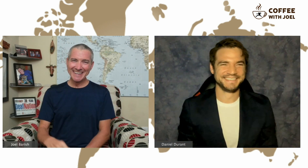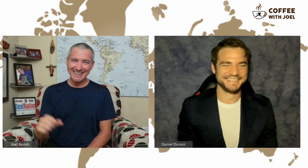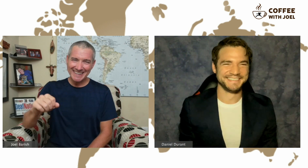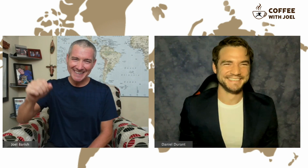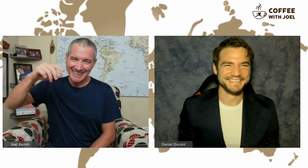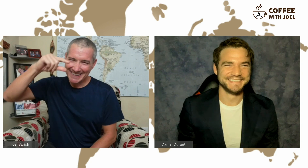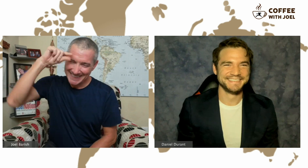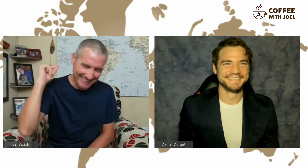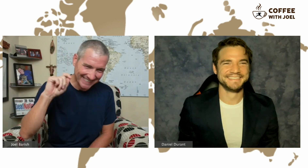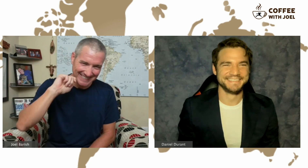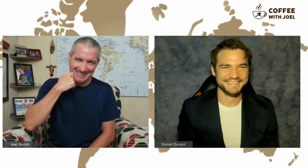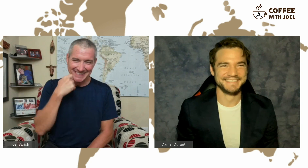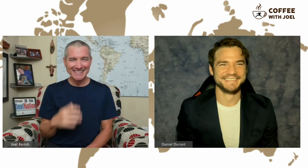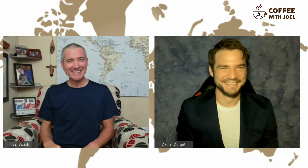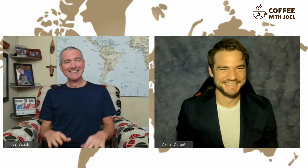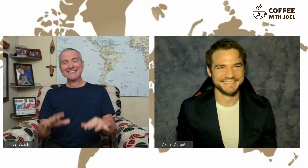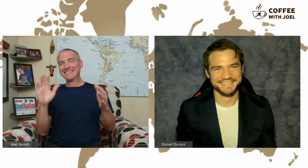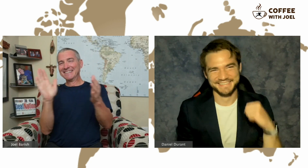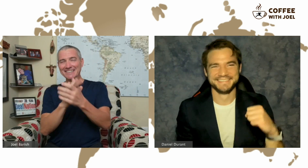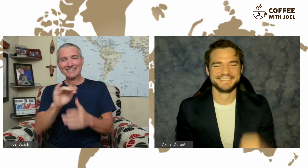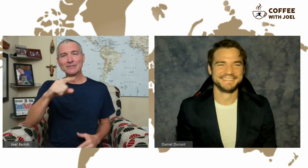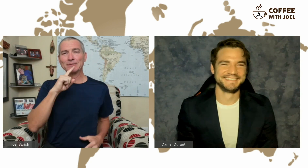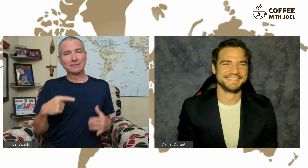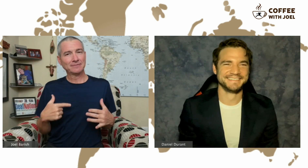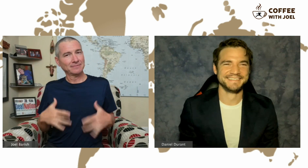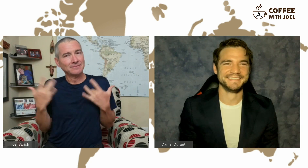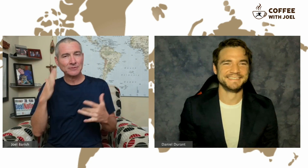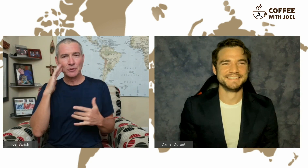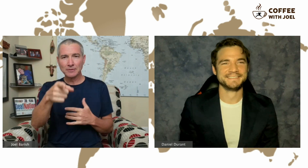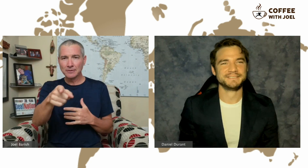Yes, Daniel! Cool. I’m really thrilled.